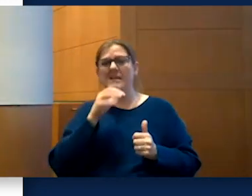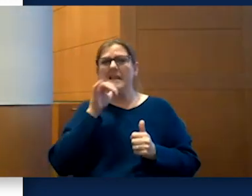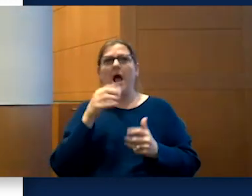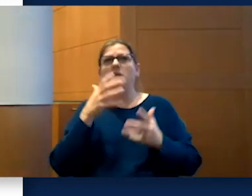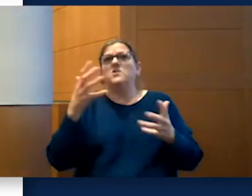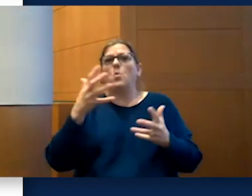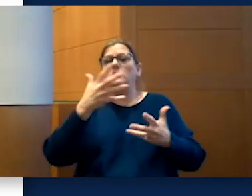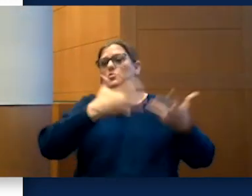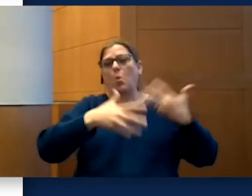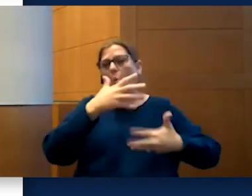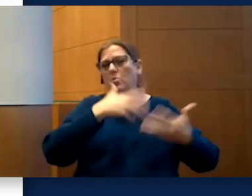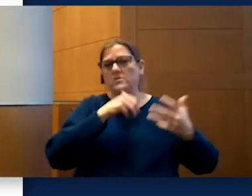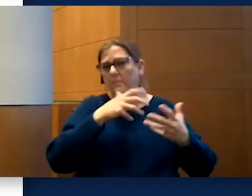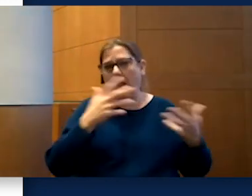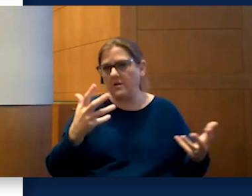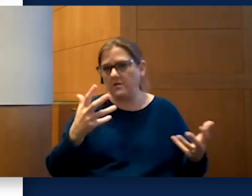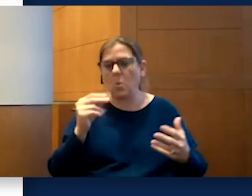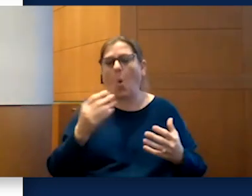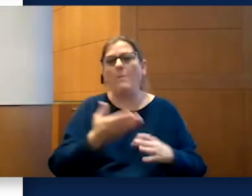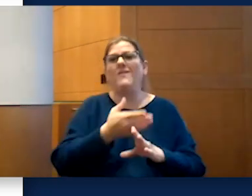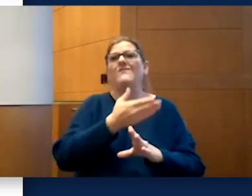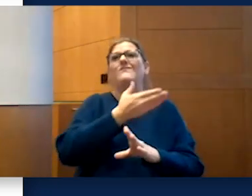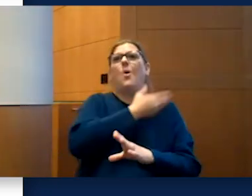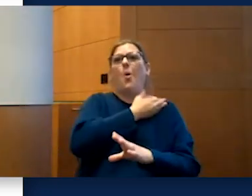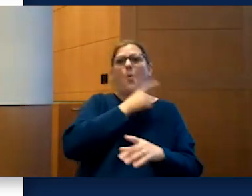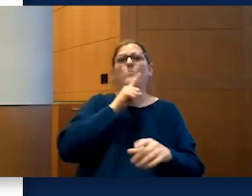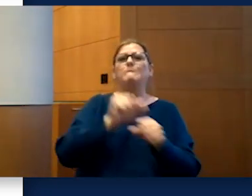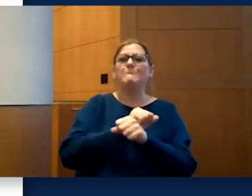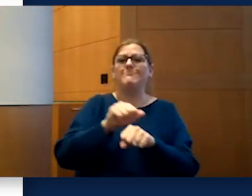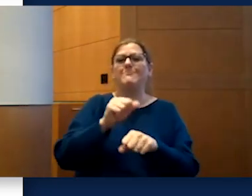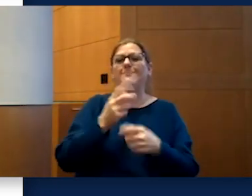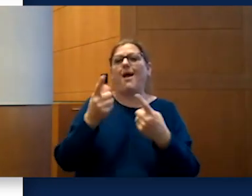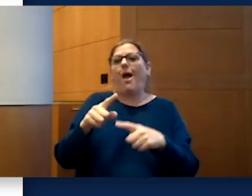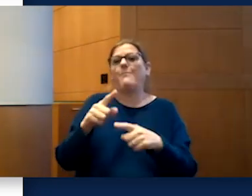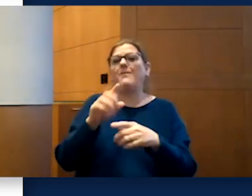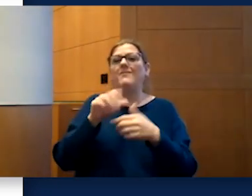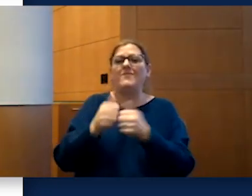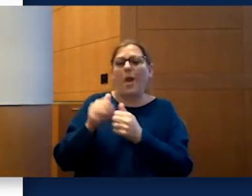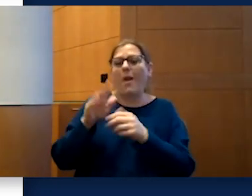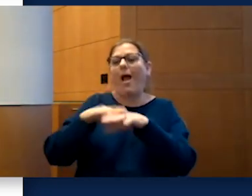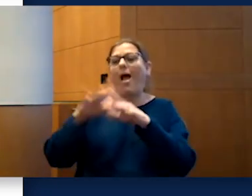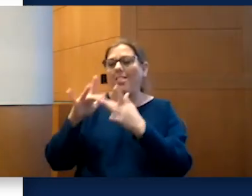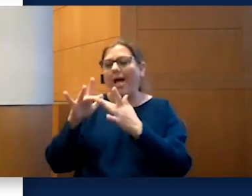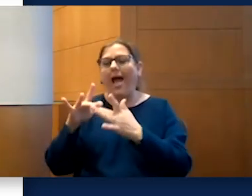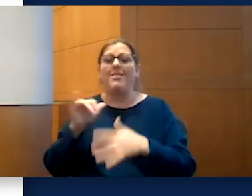I grew up at a time when video games were not as social, because I grew up before video games were online, right? I was playing Mario Kart on Nintendo 64 against a computer. But now you can socialize with anybody around the world that you want to. You don't have to go to an arcade to be with another person.